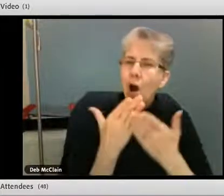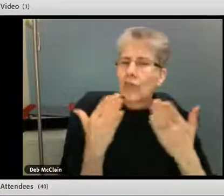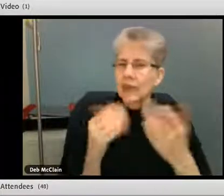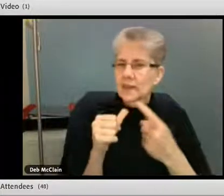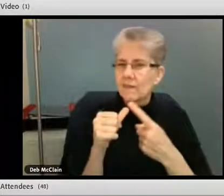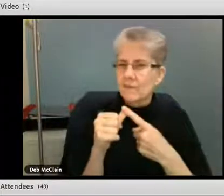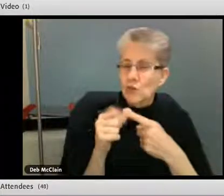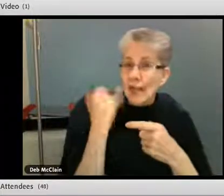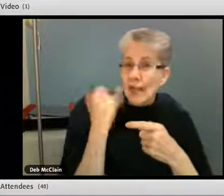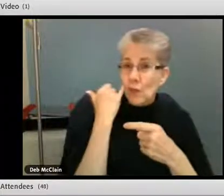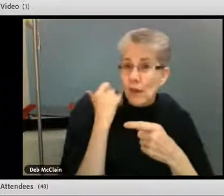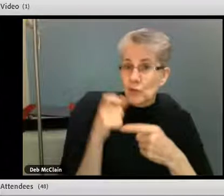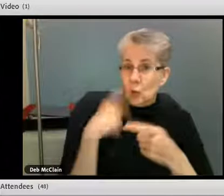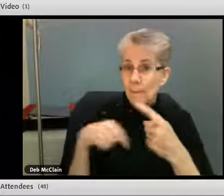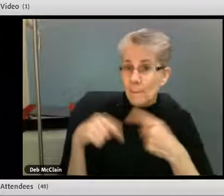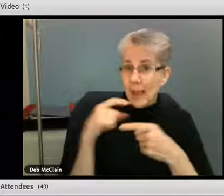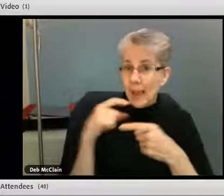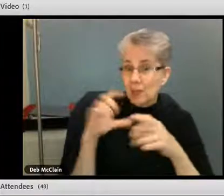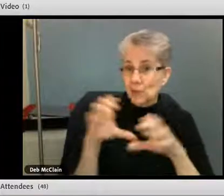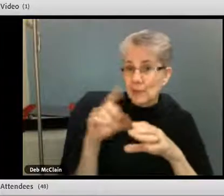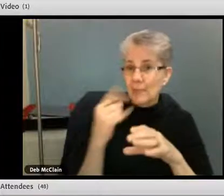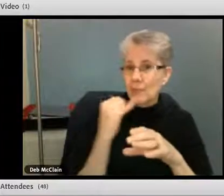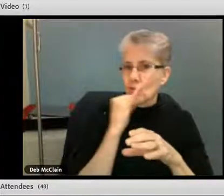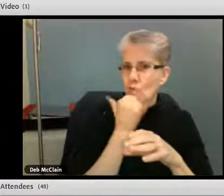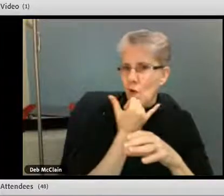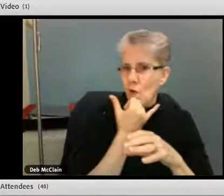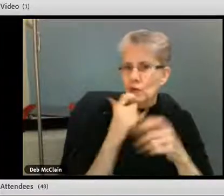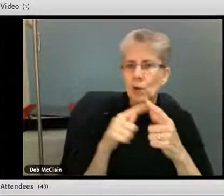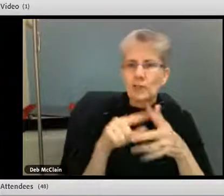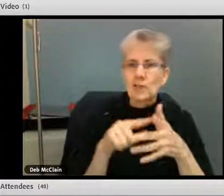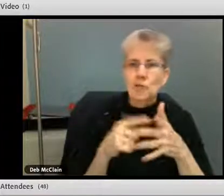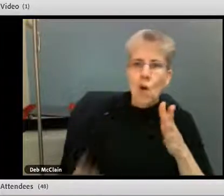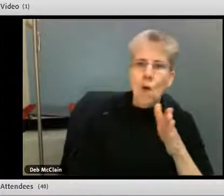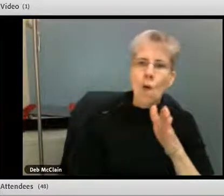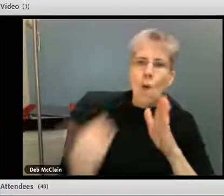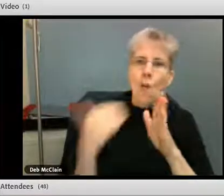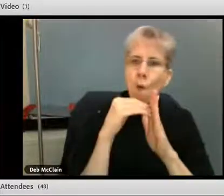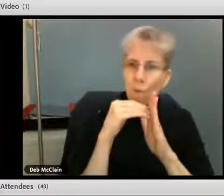you don't have to start all over. If you just click and drag, and you keep going, and you're erasing the whole picture